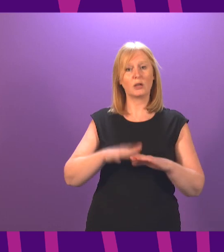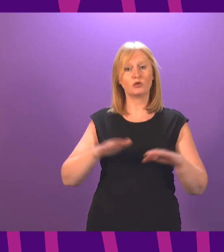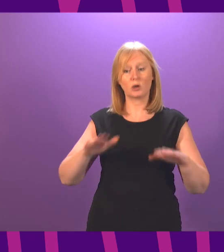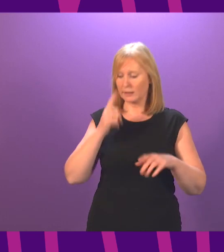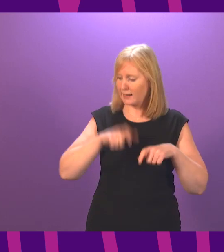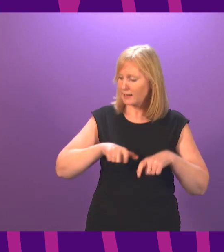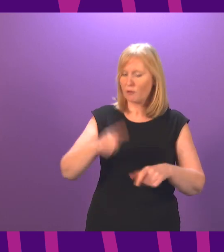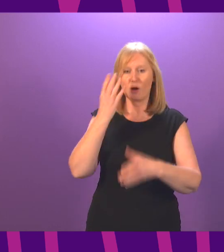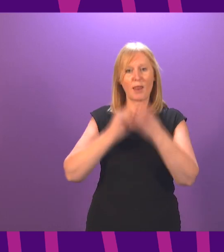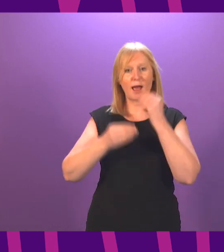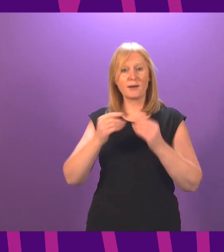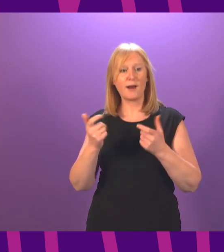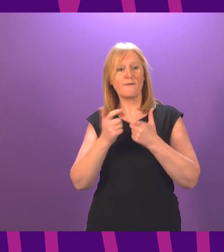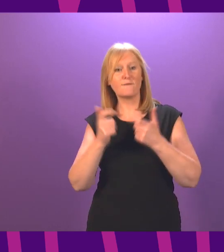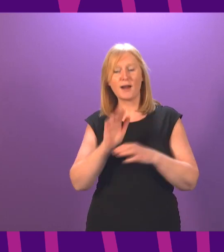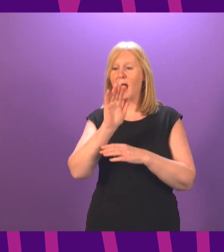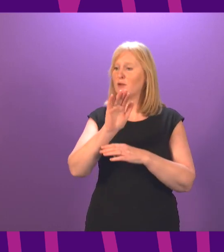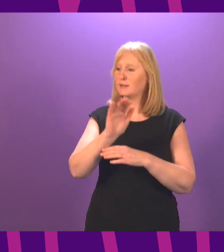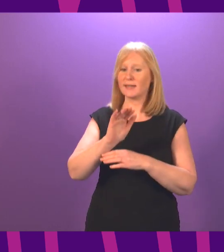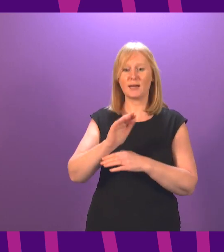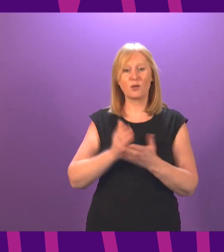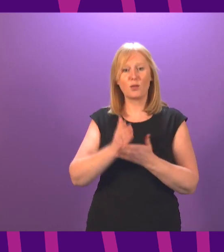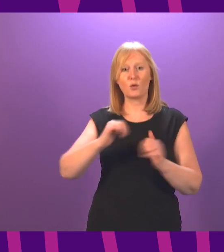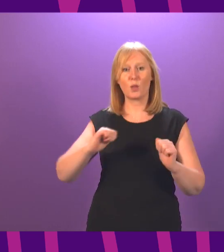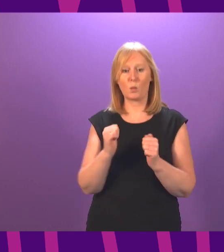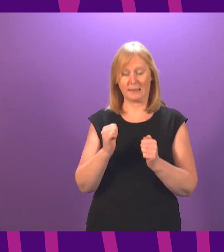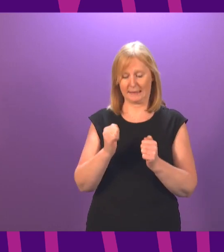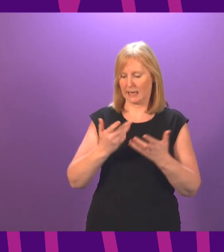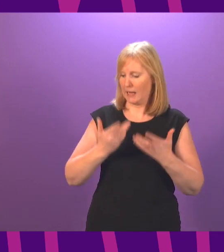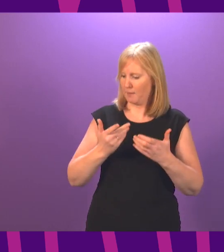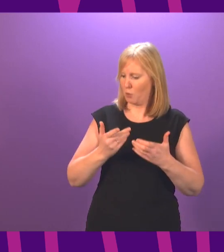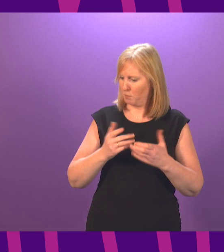learning and having fun outdoors in the winter months in the light of the current pandemic?